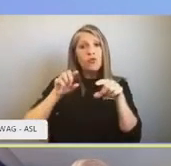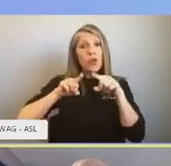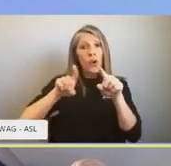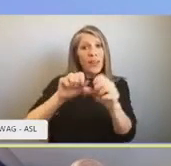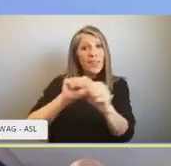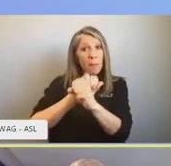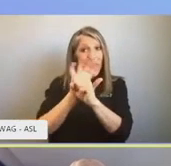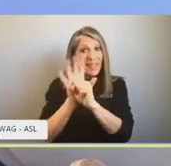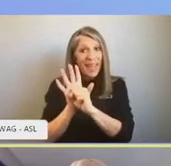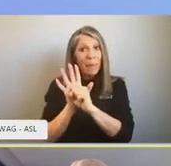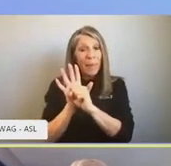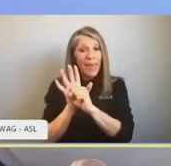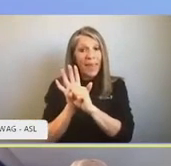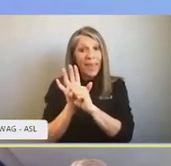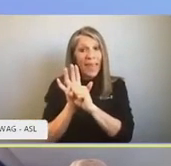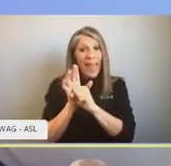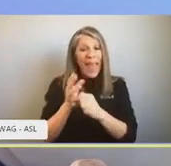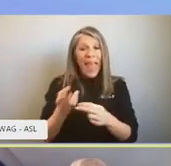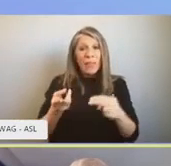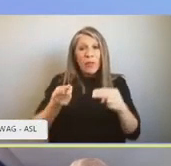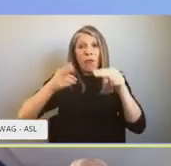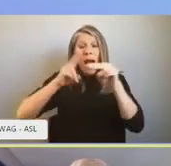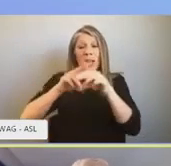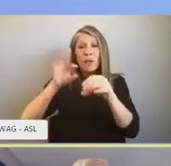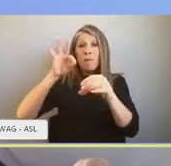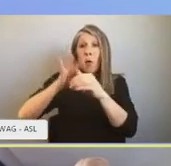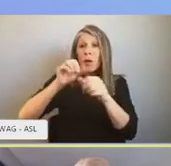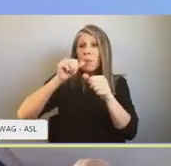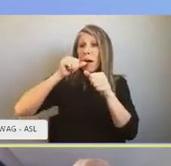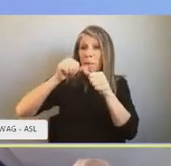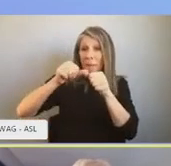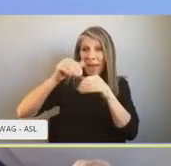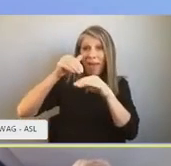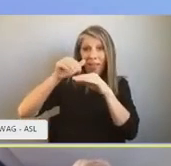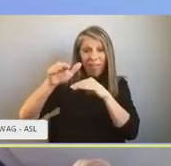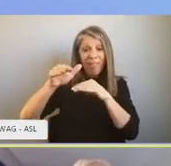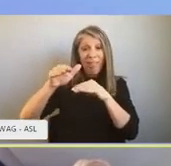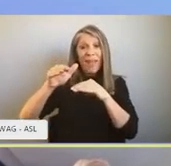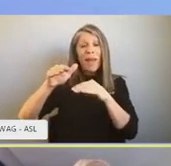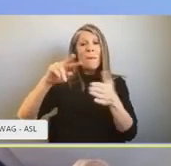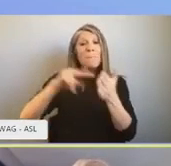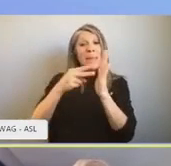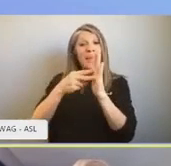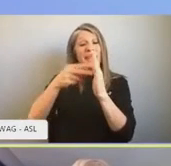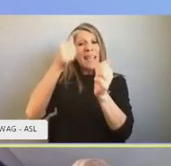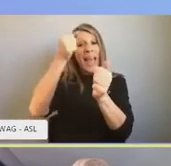education and outreach that went on around how we would be able to vote during the pandemic and the rise of